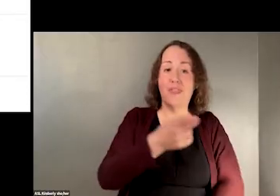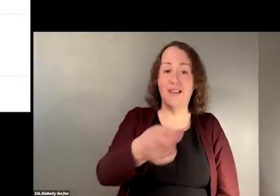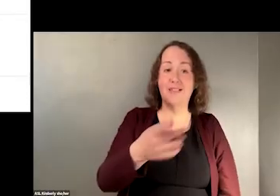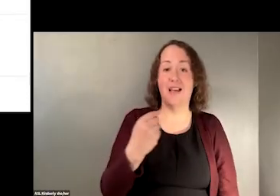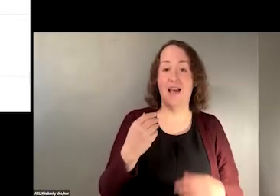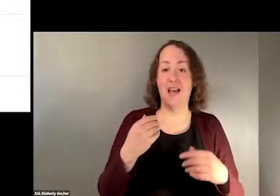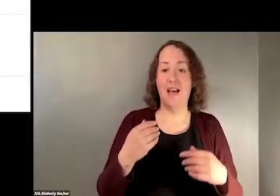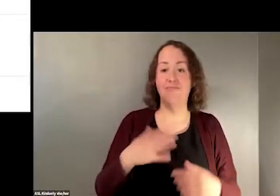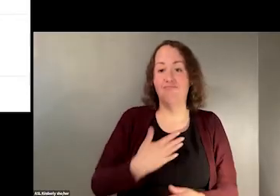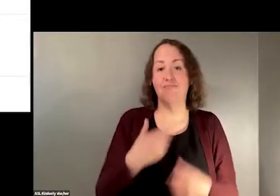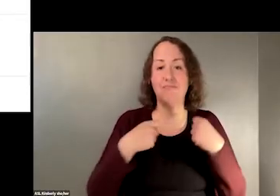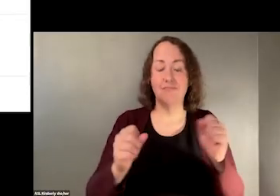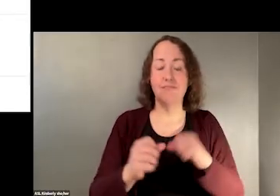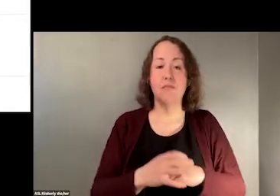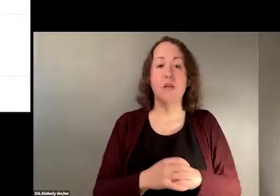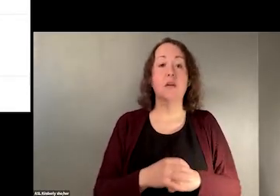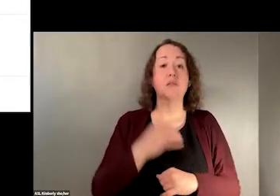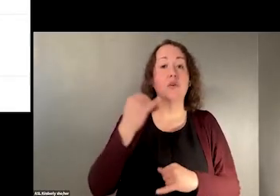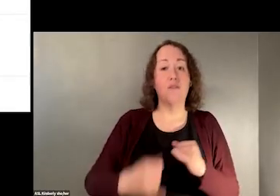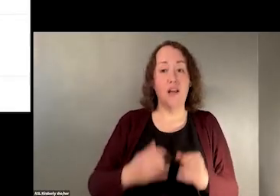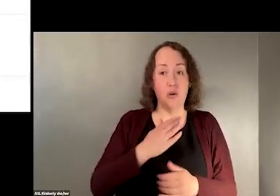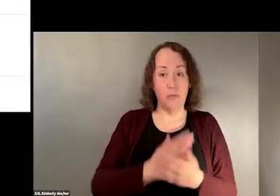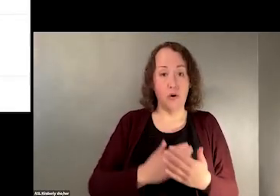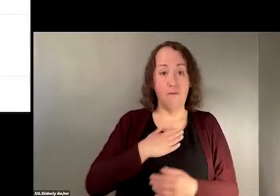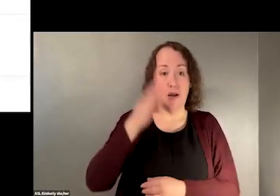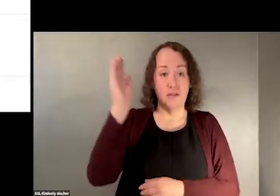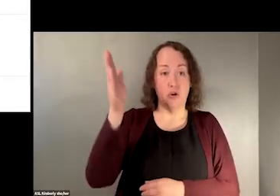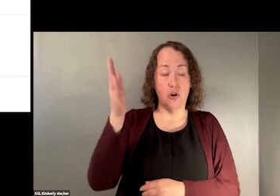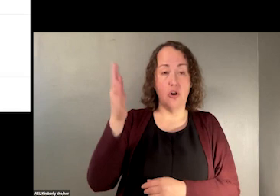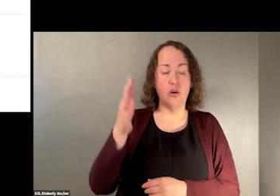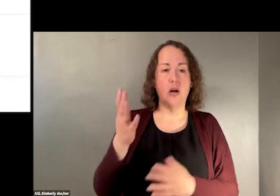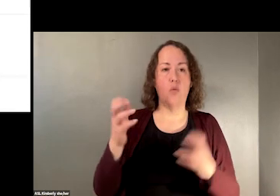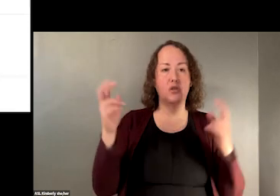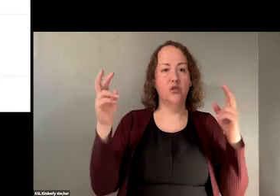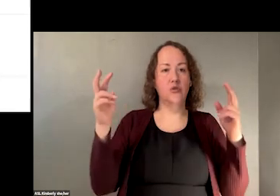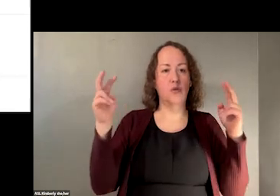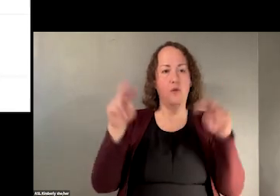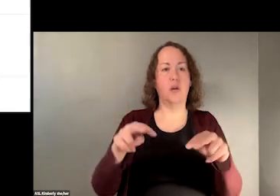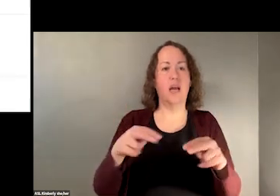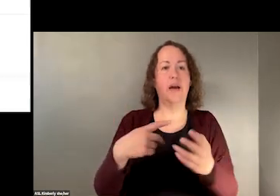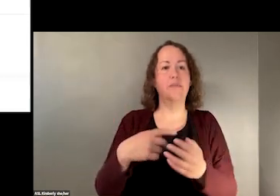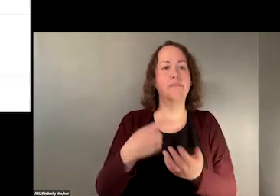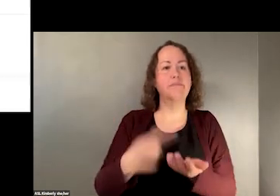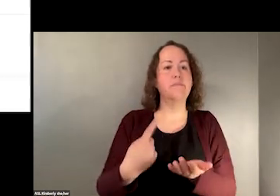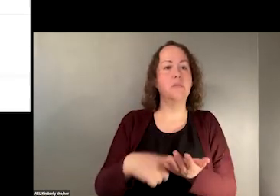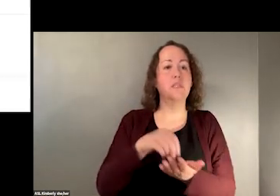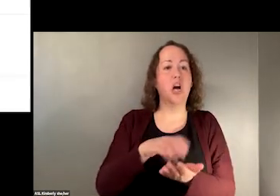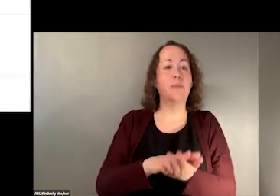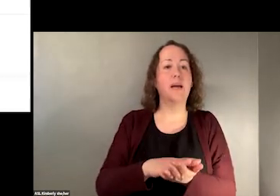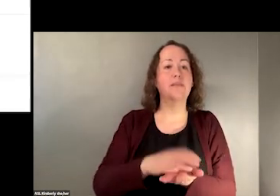For the final part of my talk, let's take a look at certifying these documents in SciENcv. I told you it's easy.